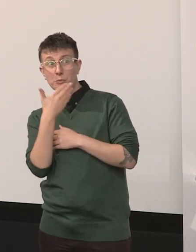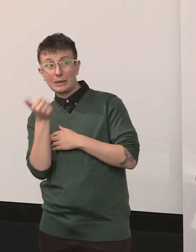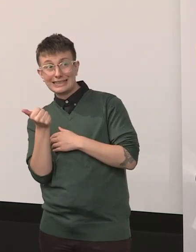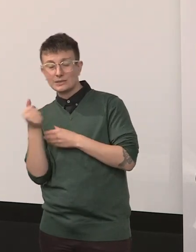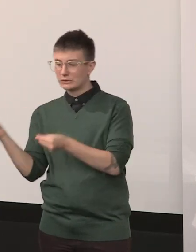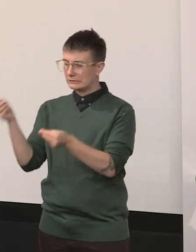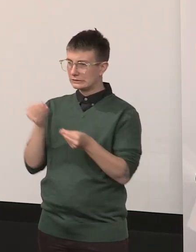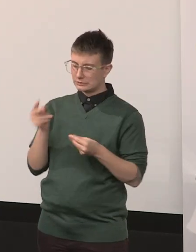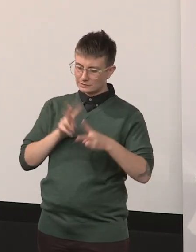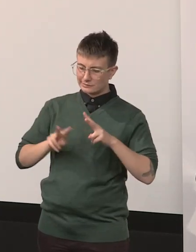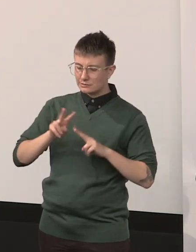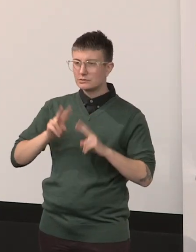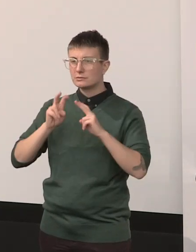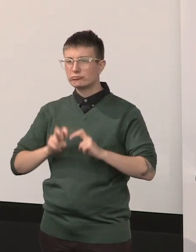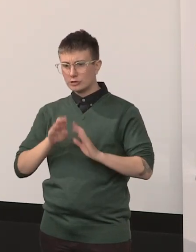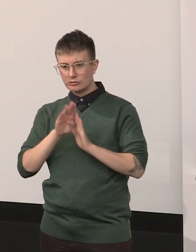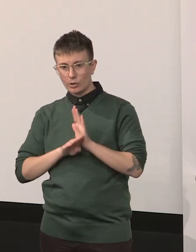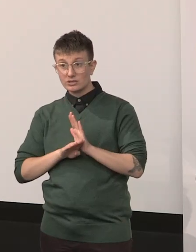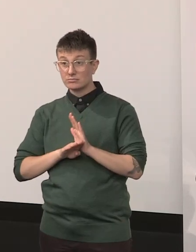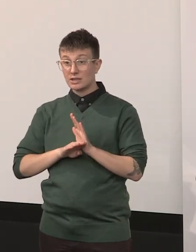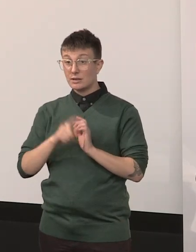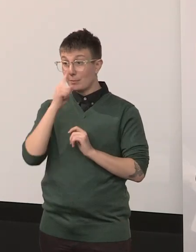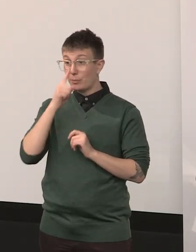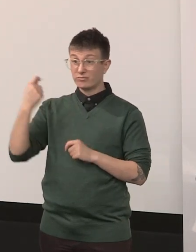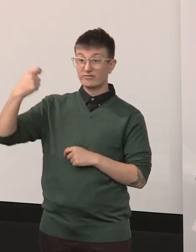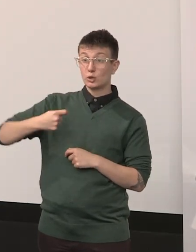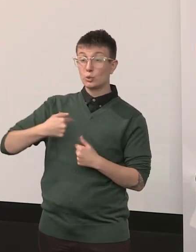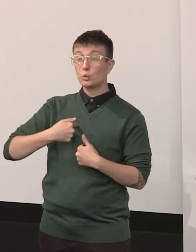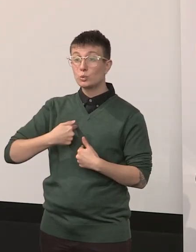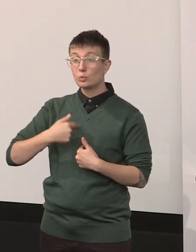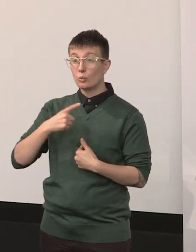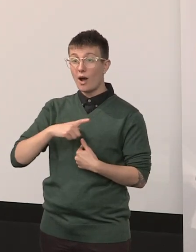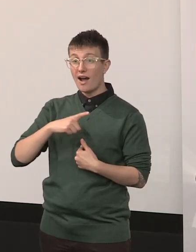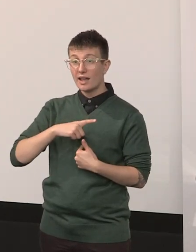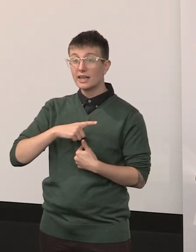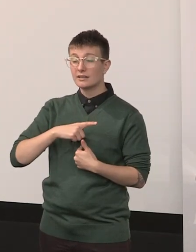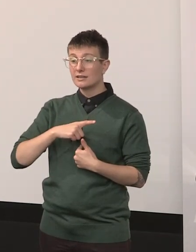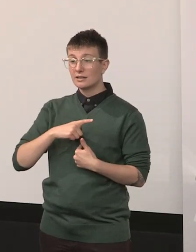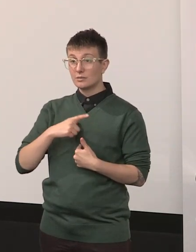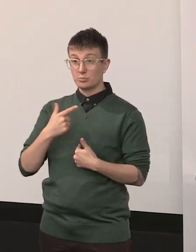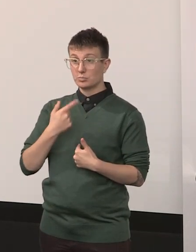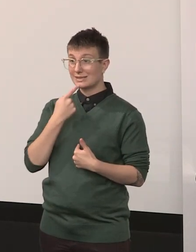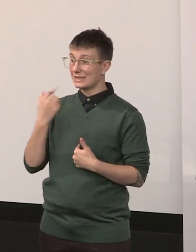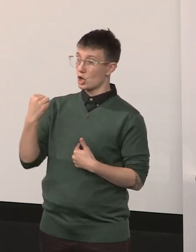looked at based on a set of criteria that are available, and through a process - and,